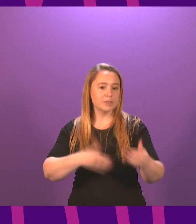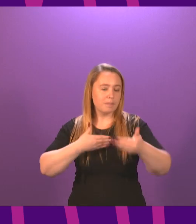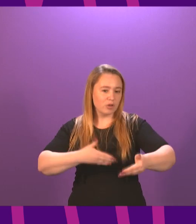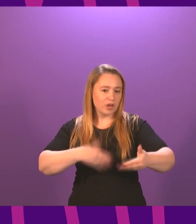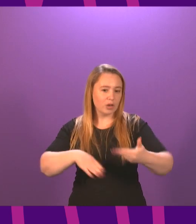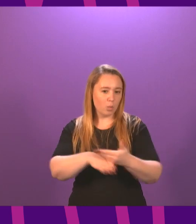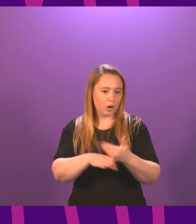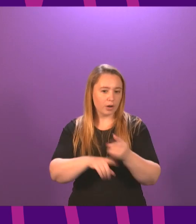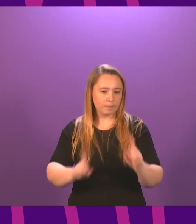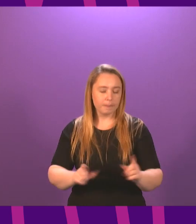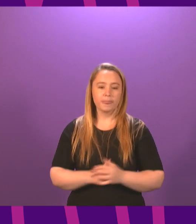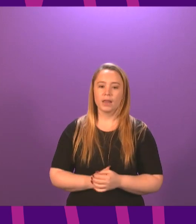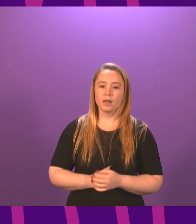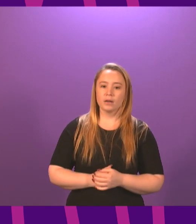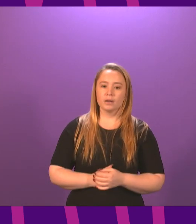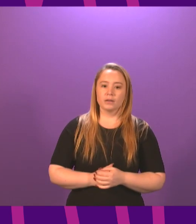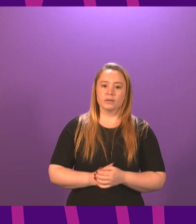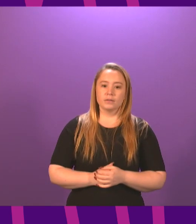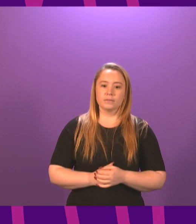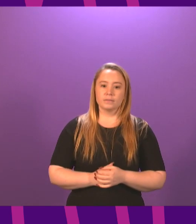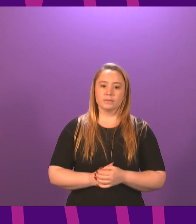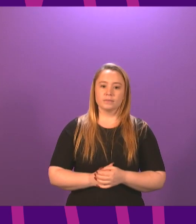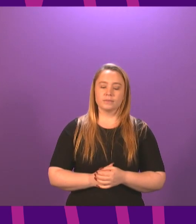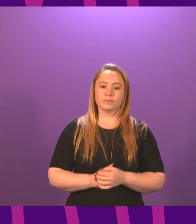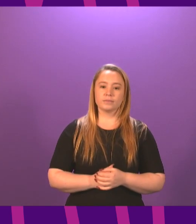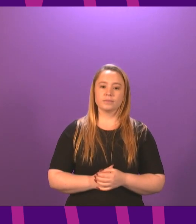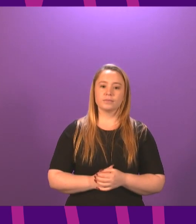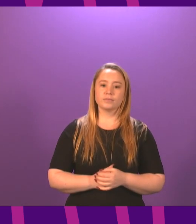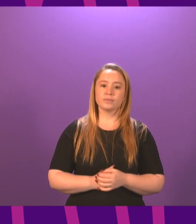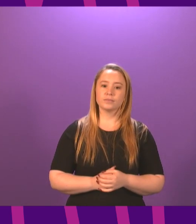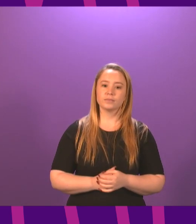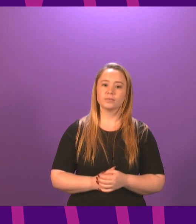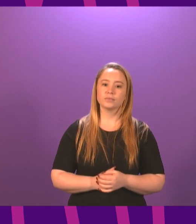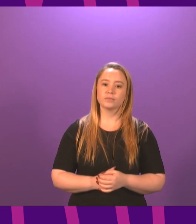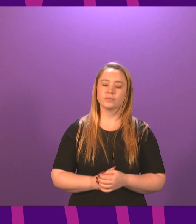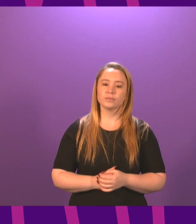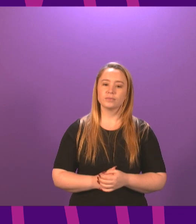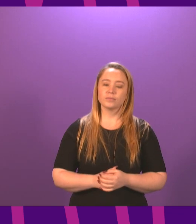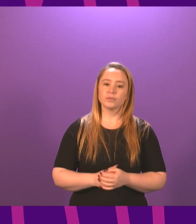The First Minister: We recognise that the relaxation of restrictions